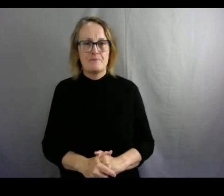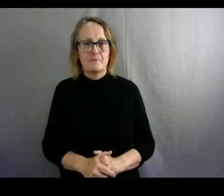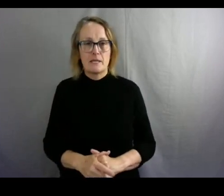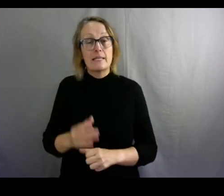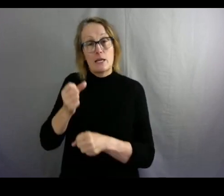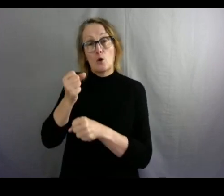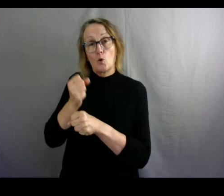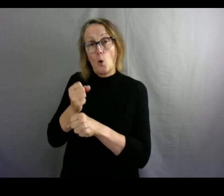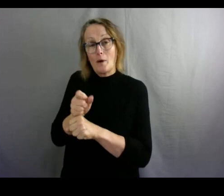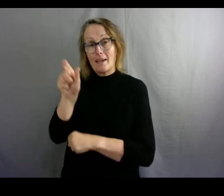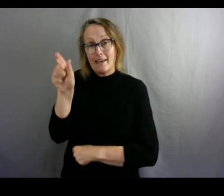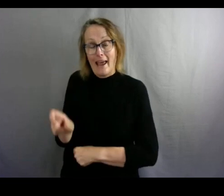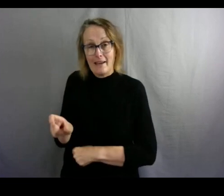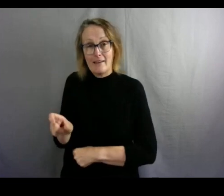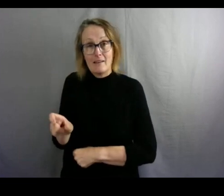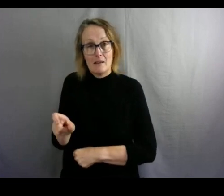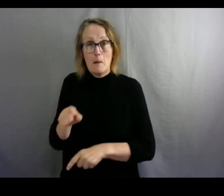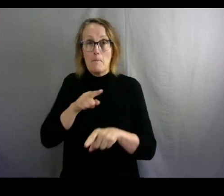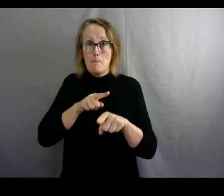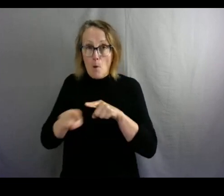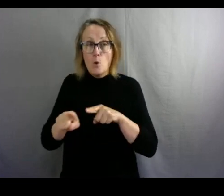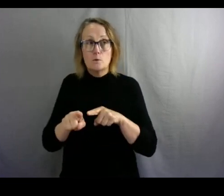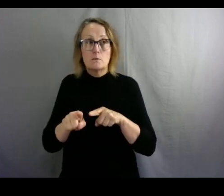to many impressionist exhibitions since '79